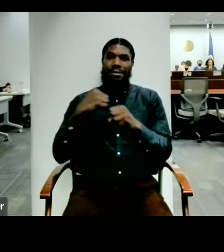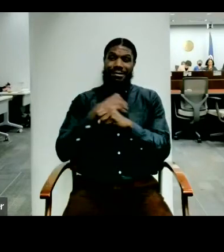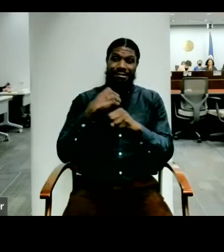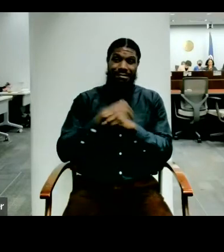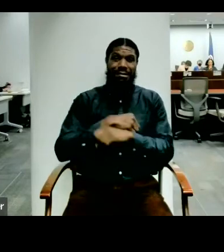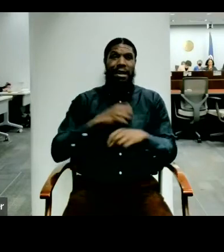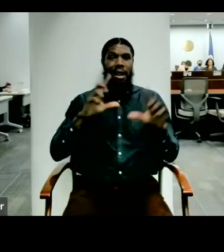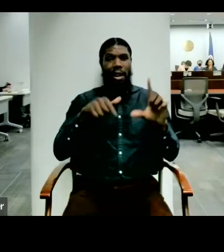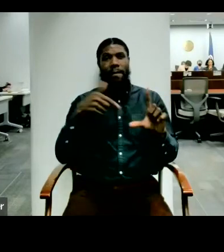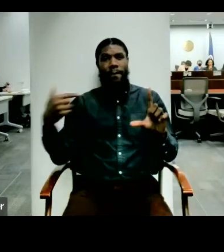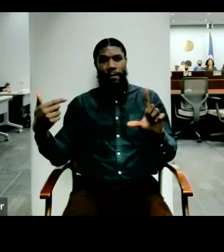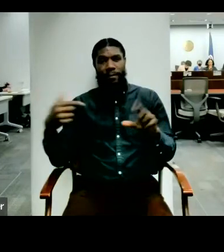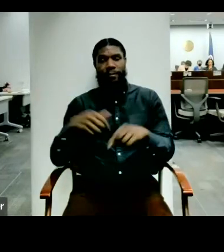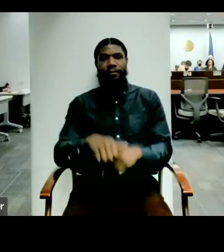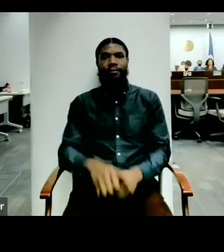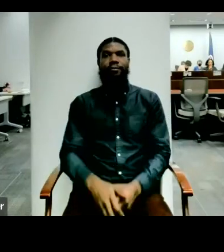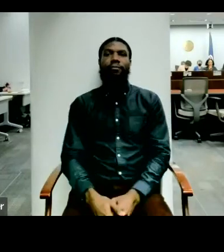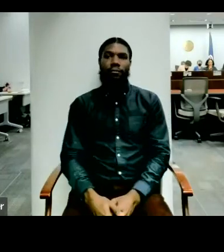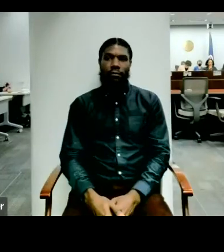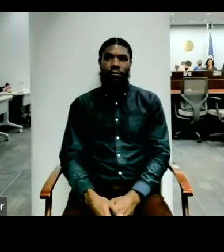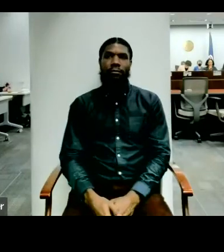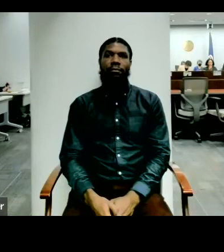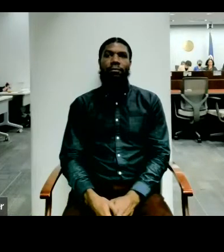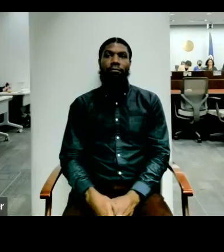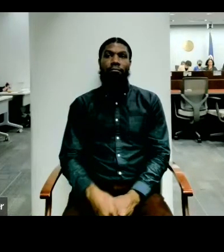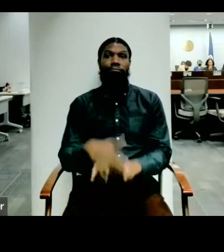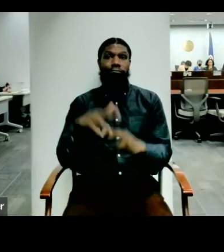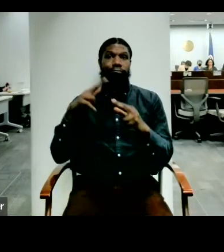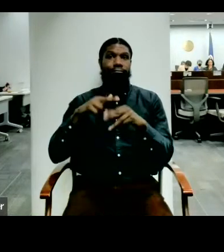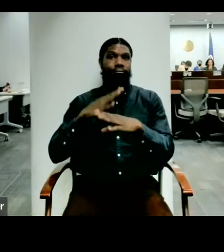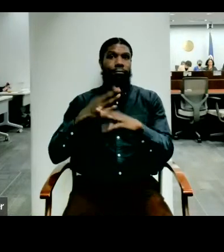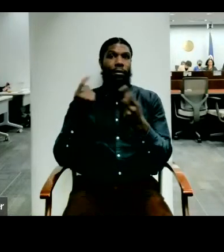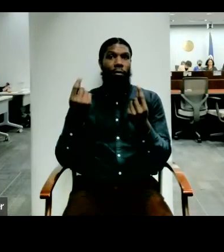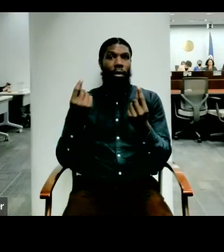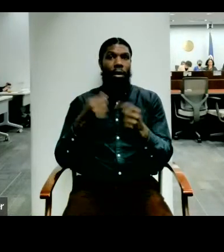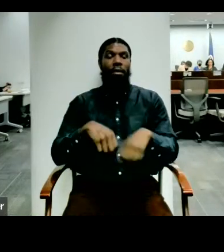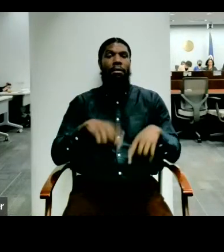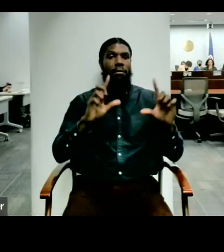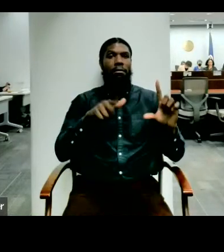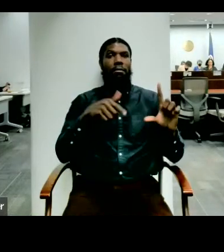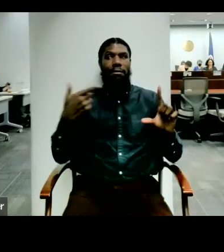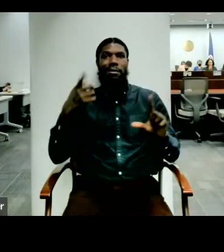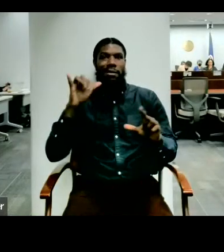But the biggest barrier will likely be that LGTBQ + discrimination will go underground.